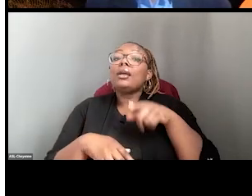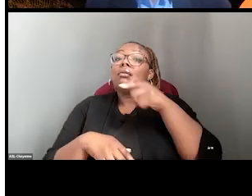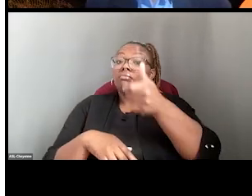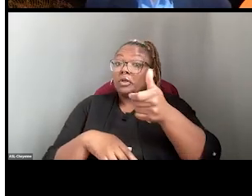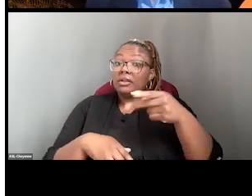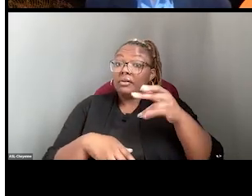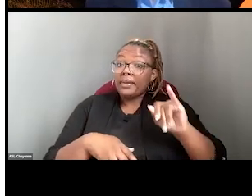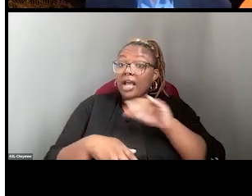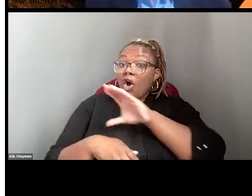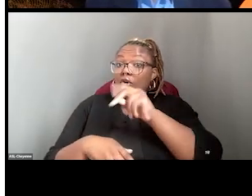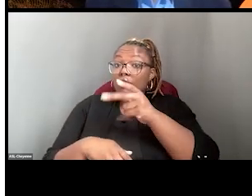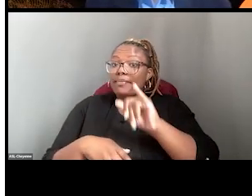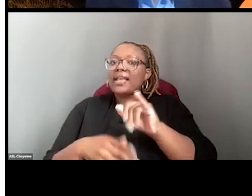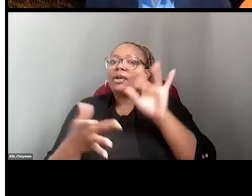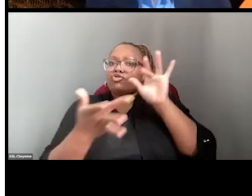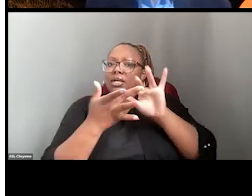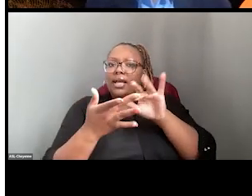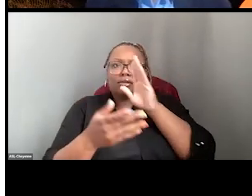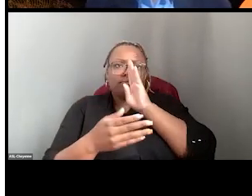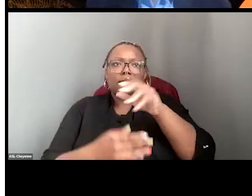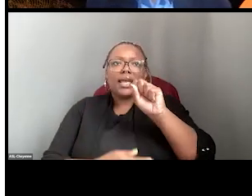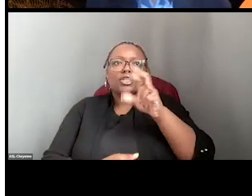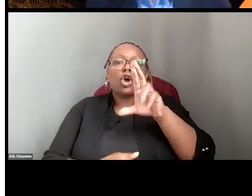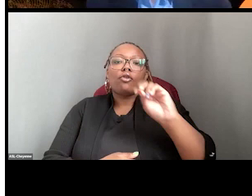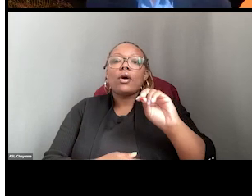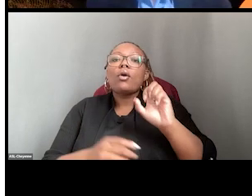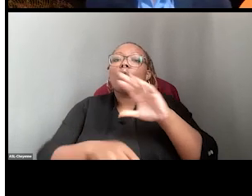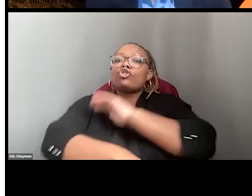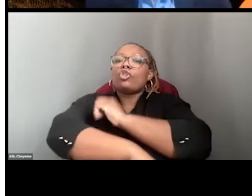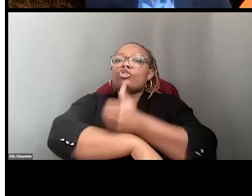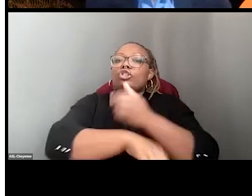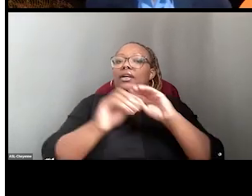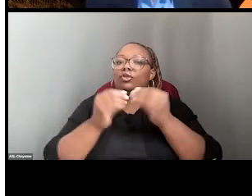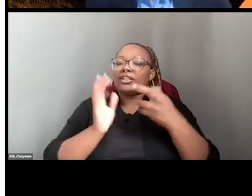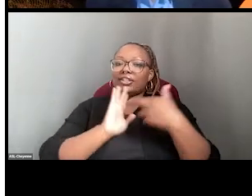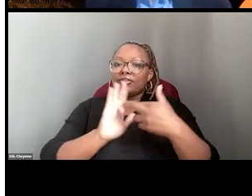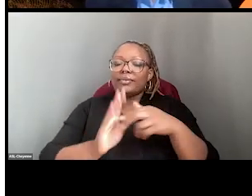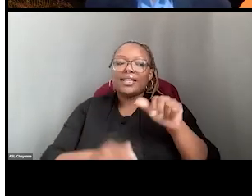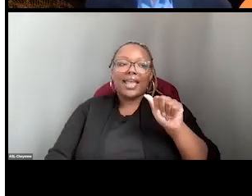or your authorized organization reps, your AORs. You can look at the award notices.